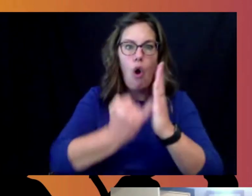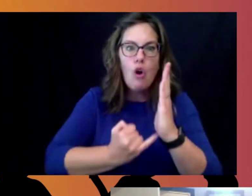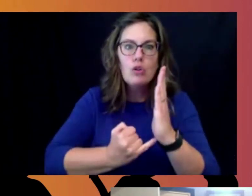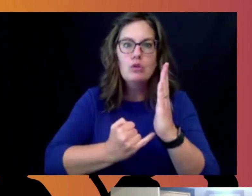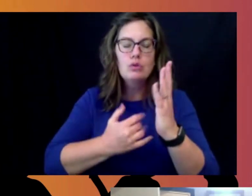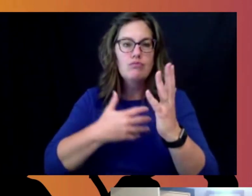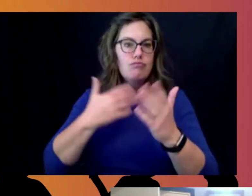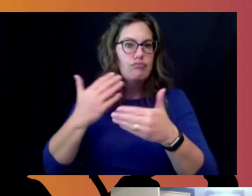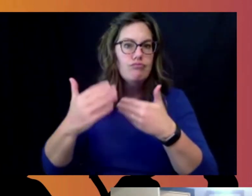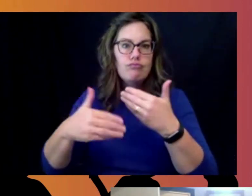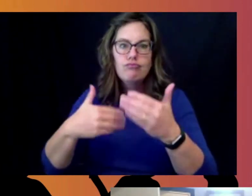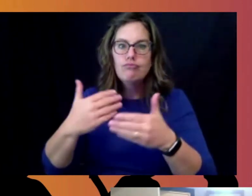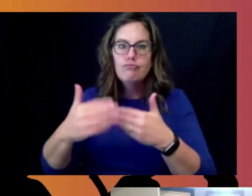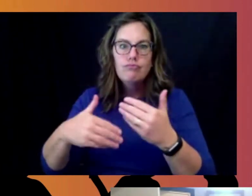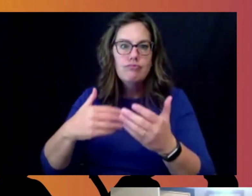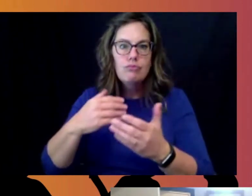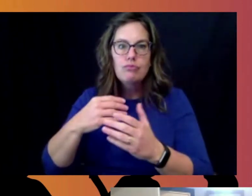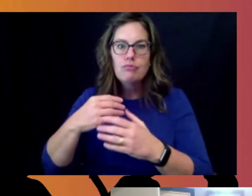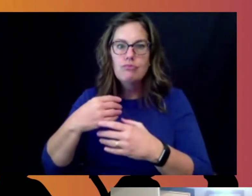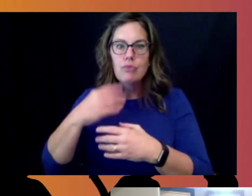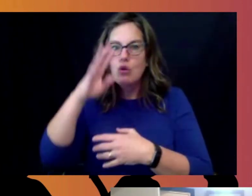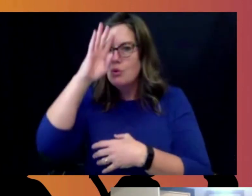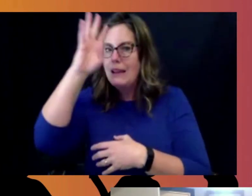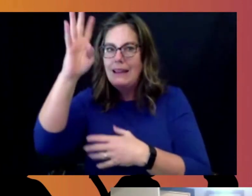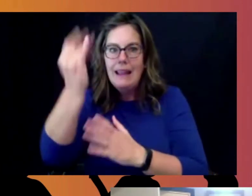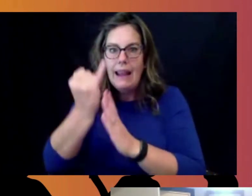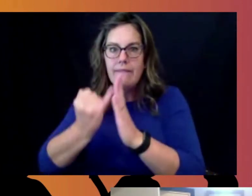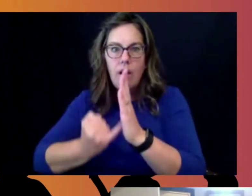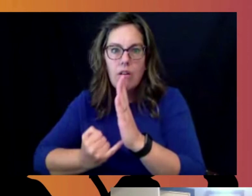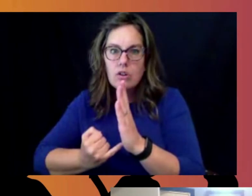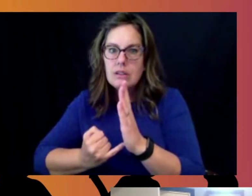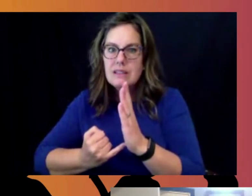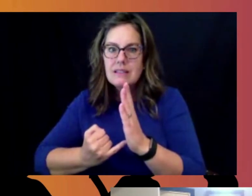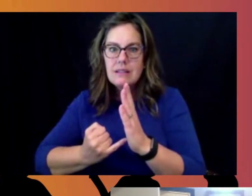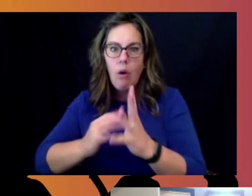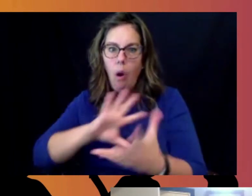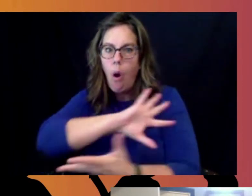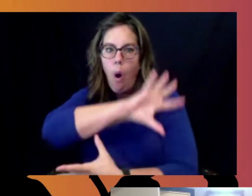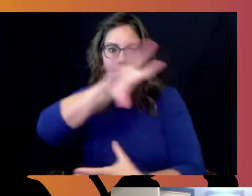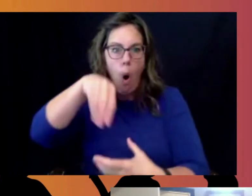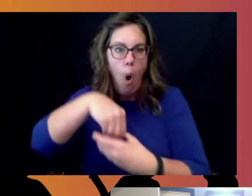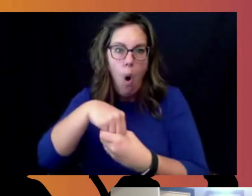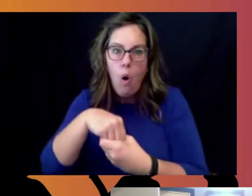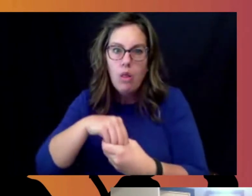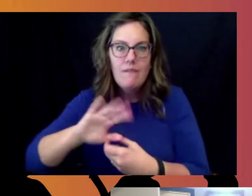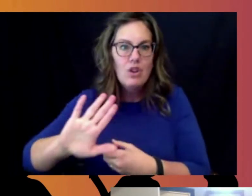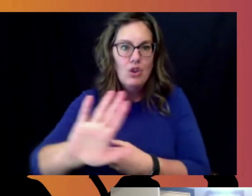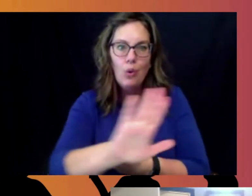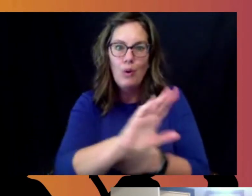you know the creative arts um you know all of your different skills and the ways that